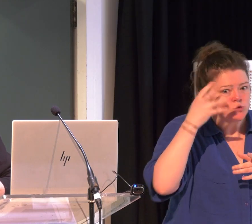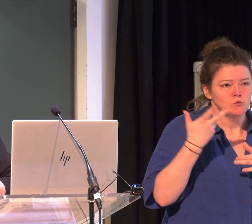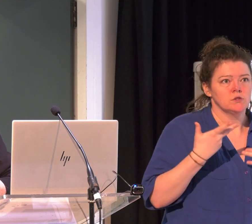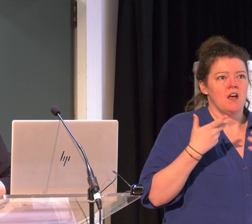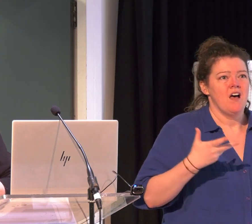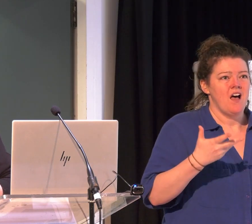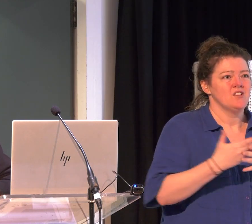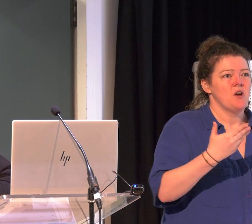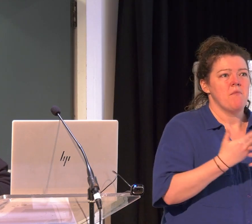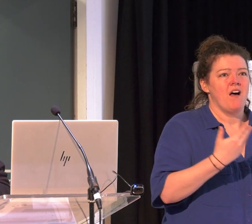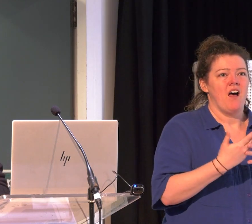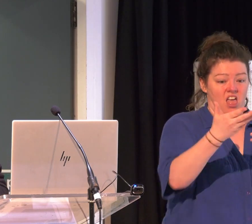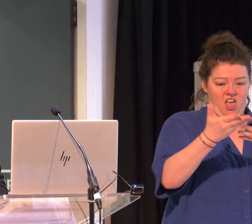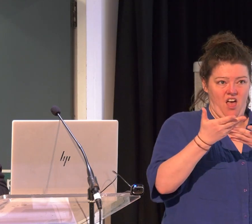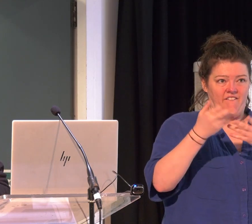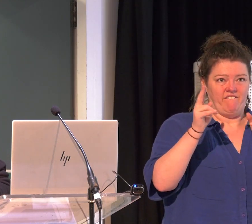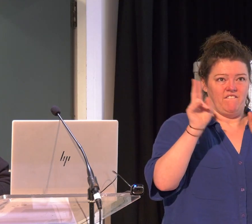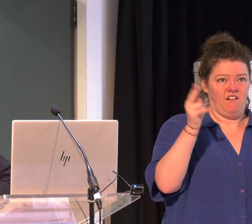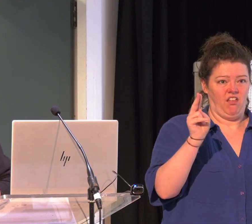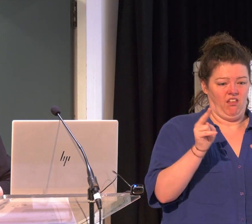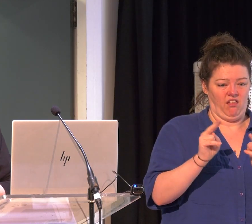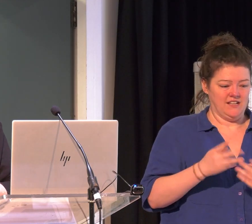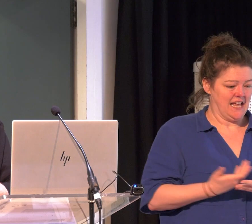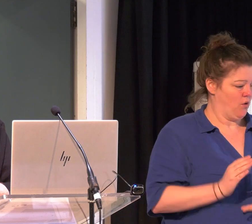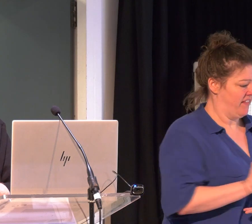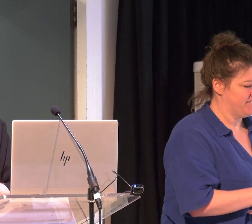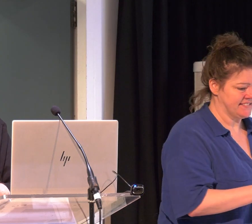because the funds that have been provided to them have been so pusillanimous.